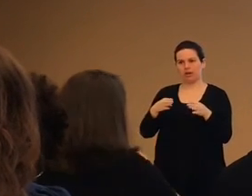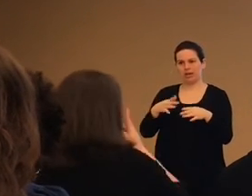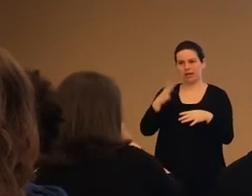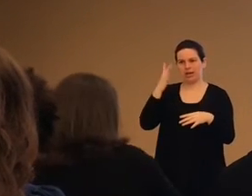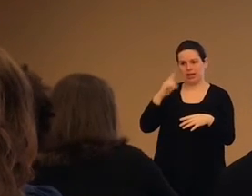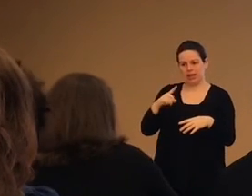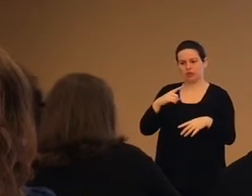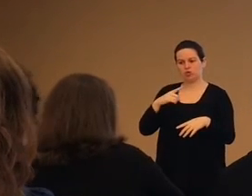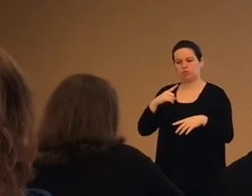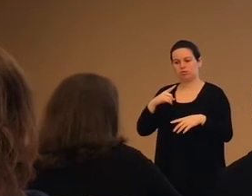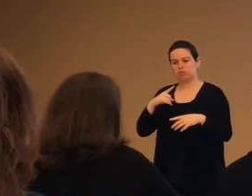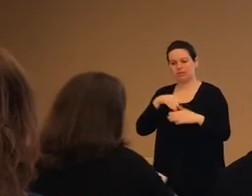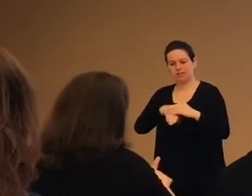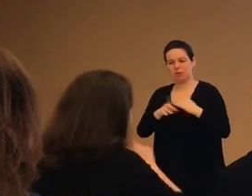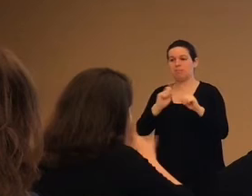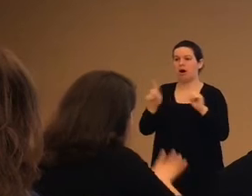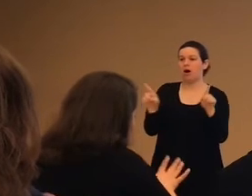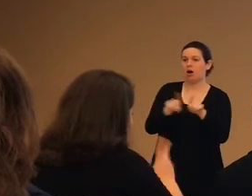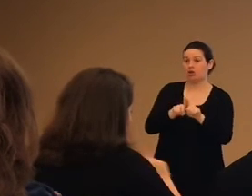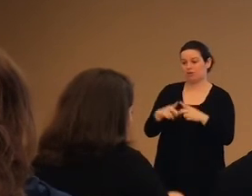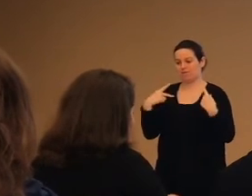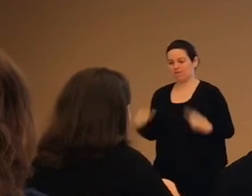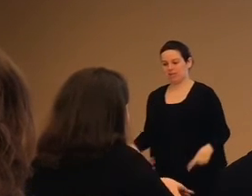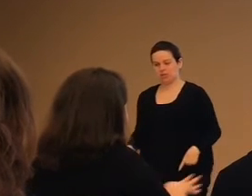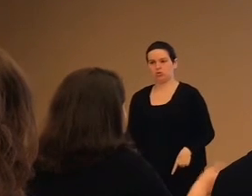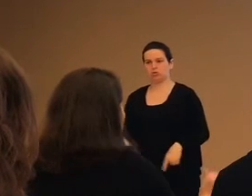But guarantee that we're also physically accessible to everybody